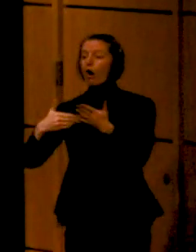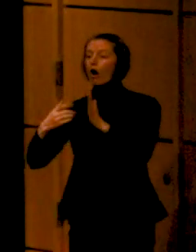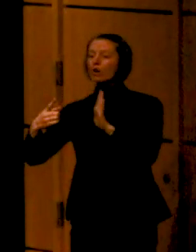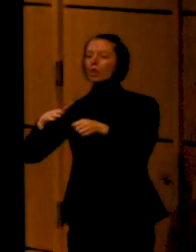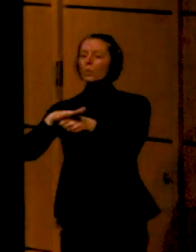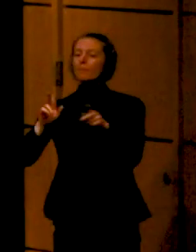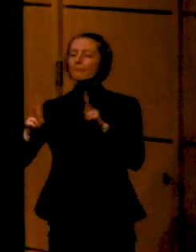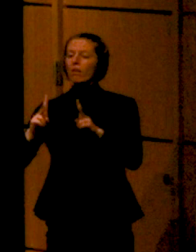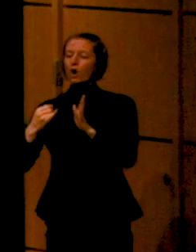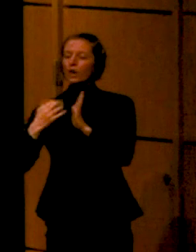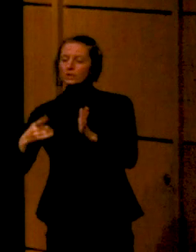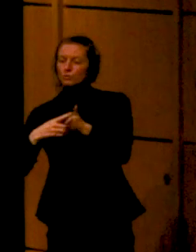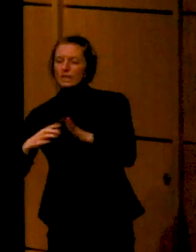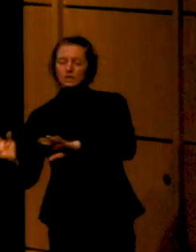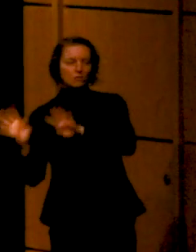interpreted it in the same way.